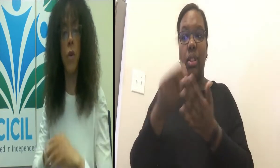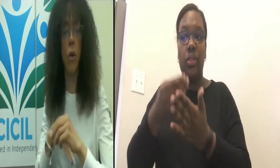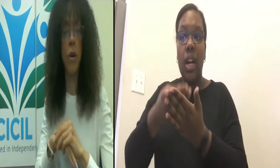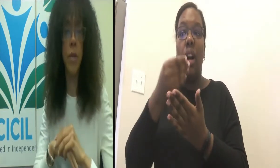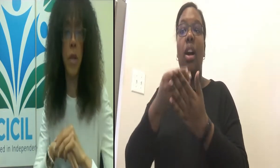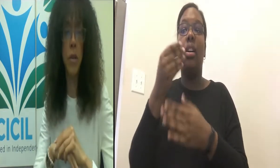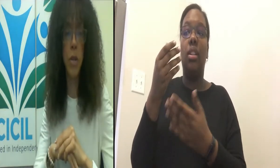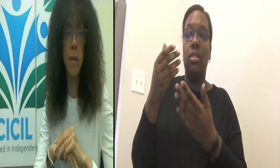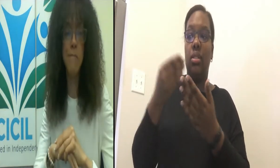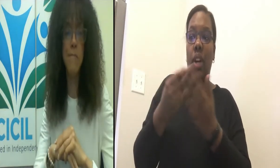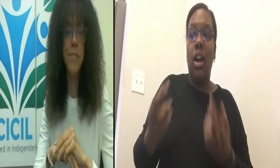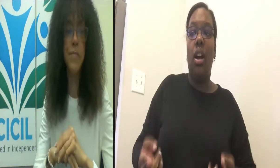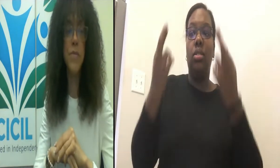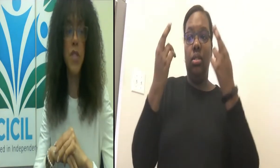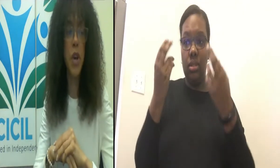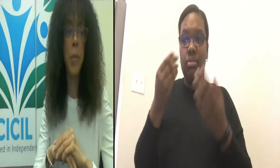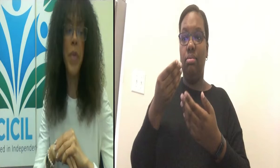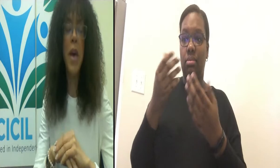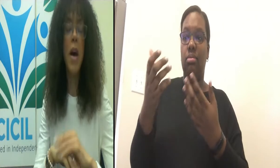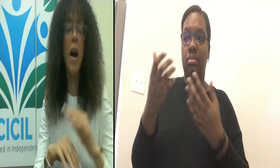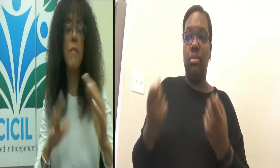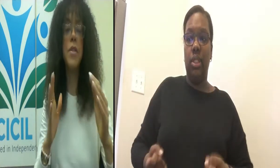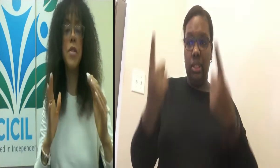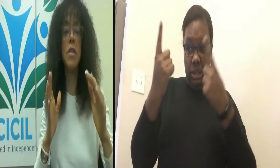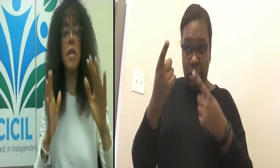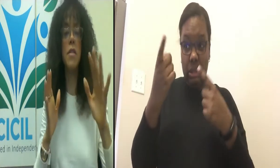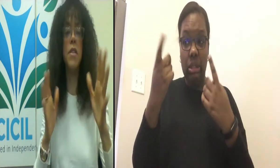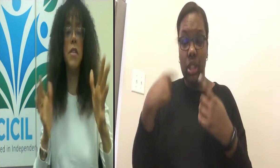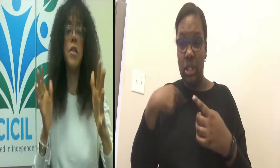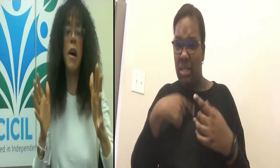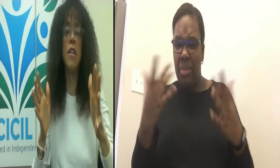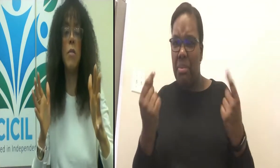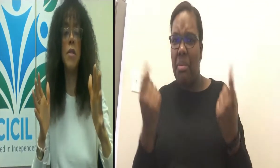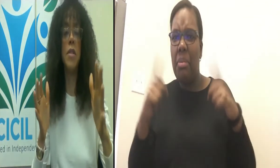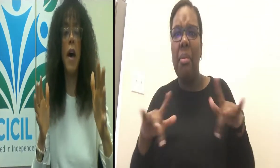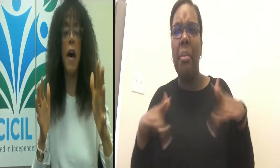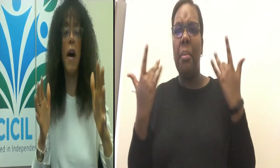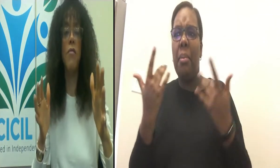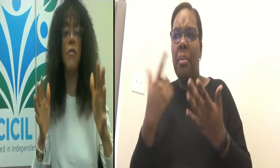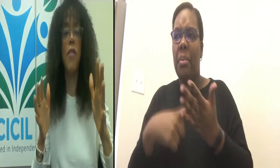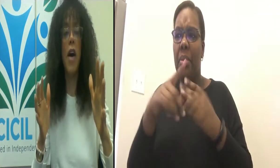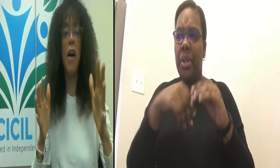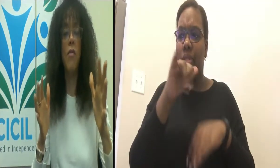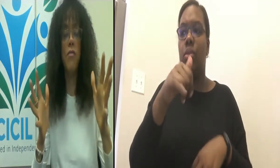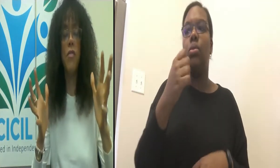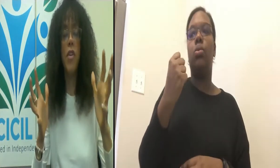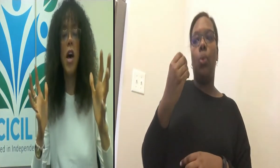aging on a month-to-month basis the financial health of an organization. So